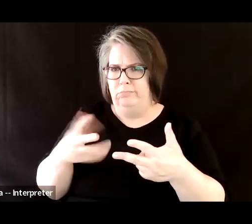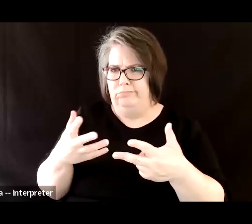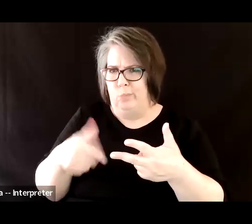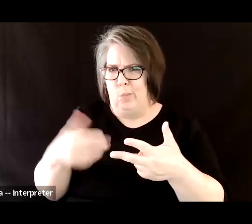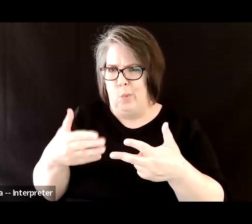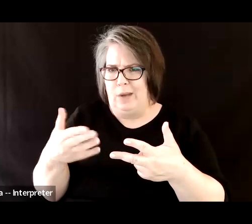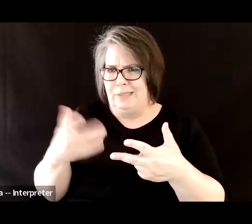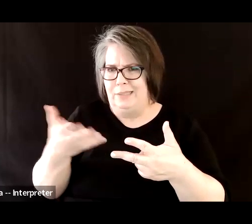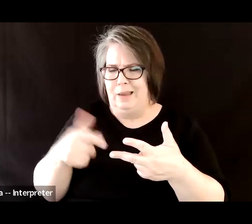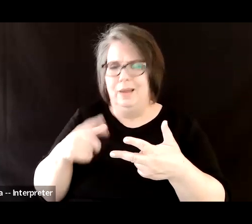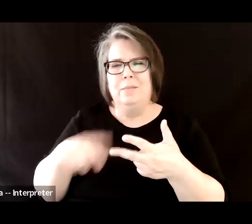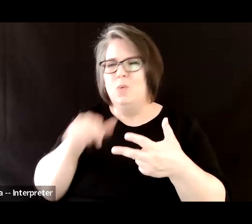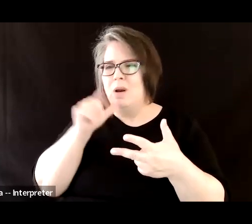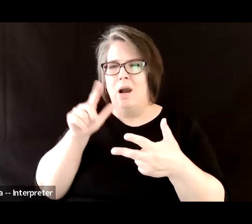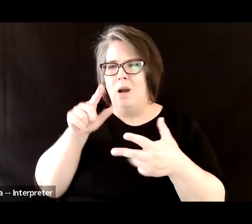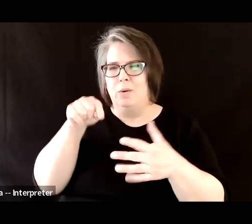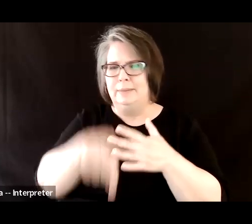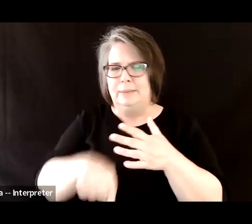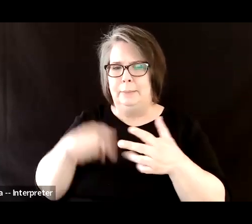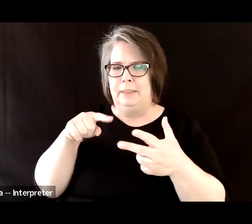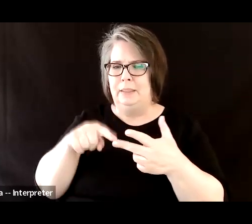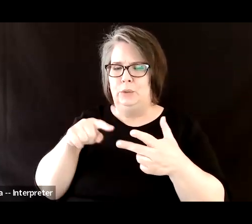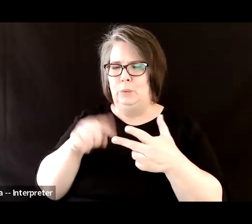going to get so much into using them.